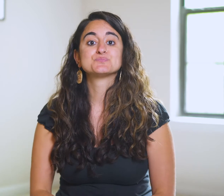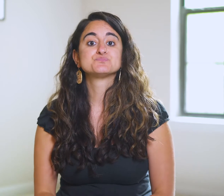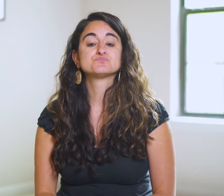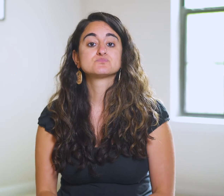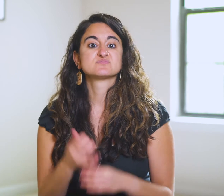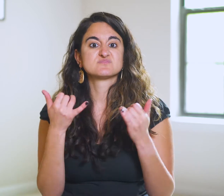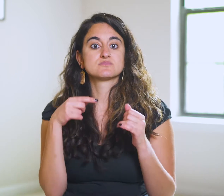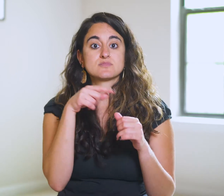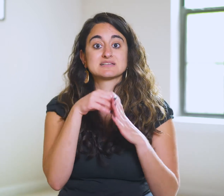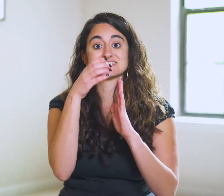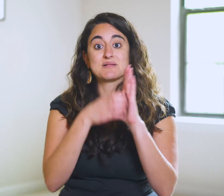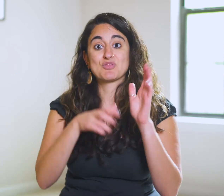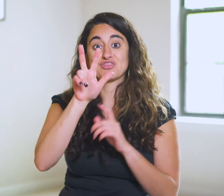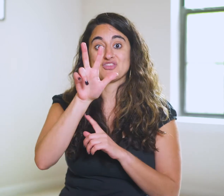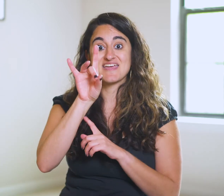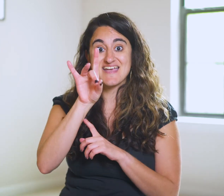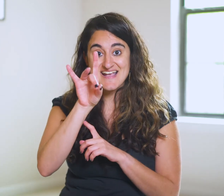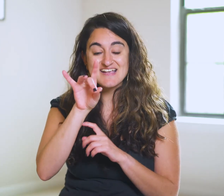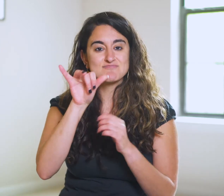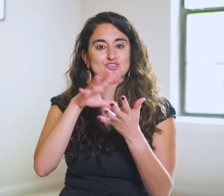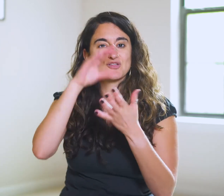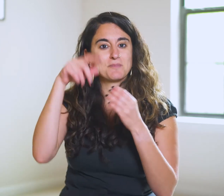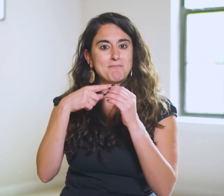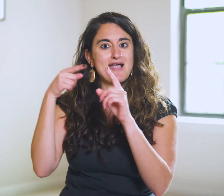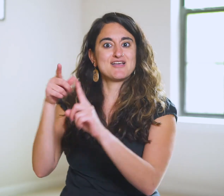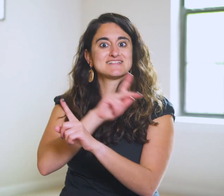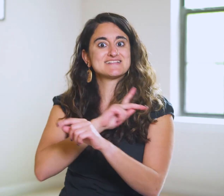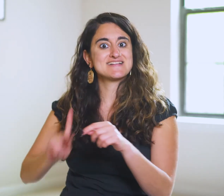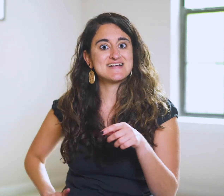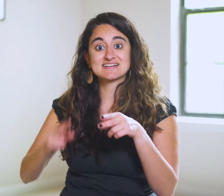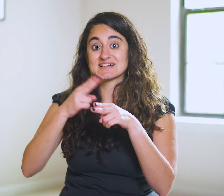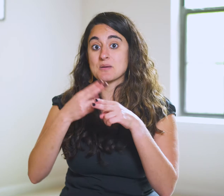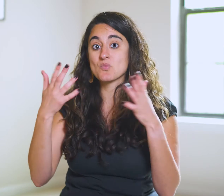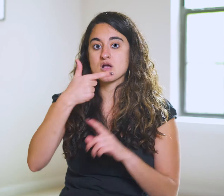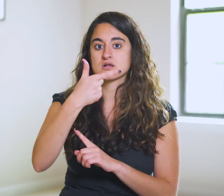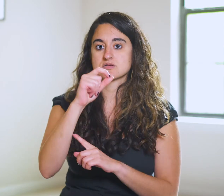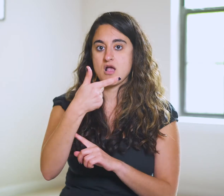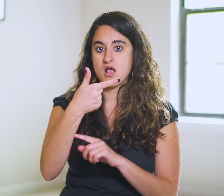In chapter 38 we meet a king named Gog